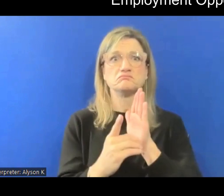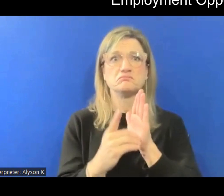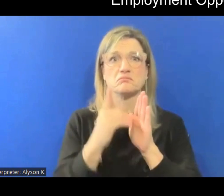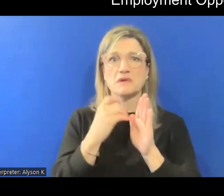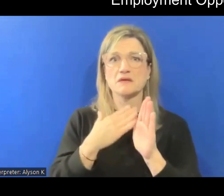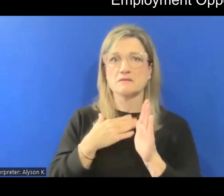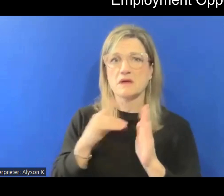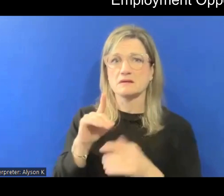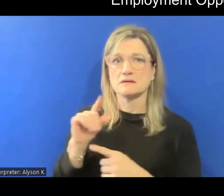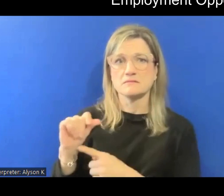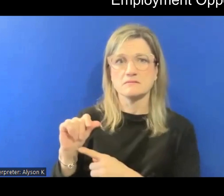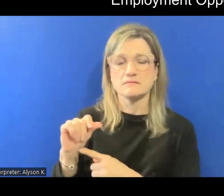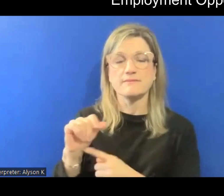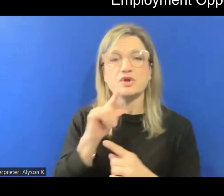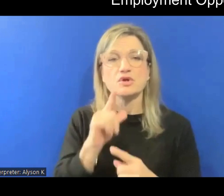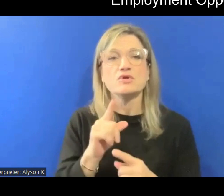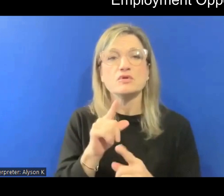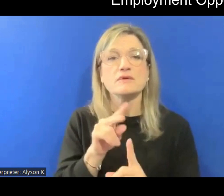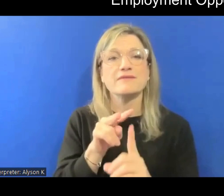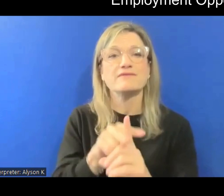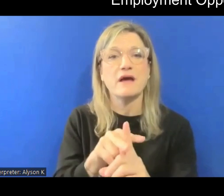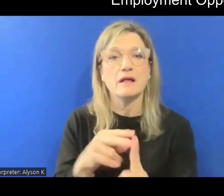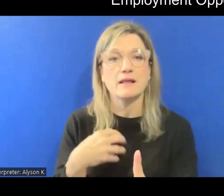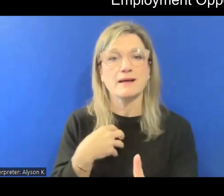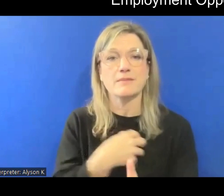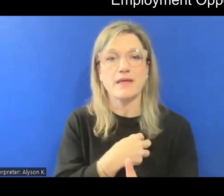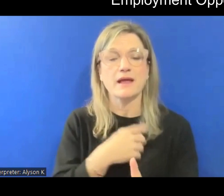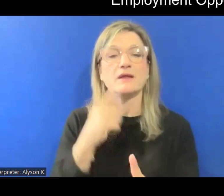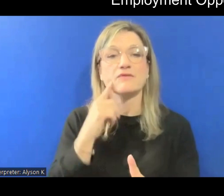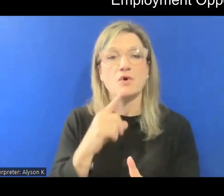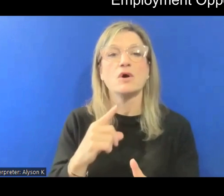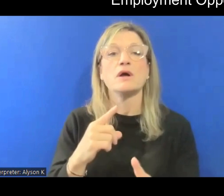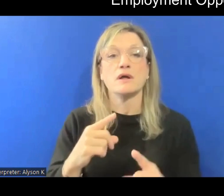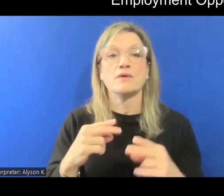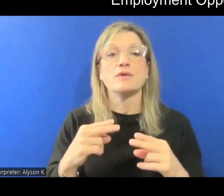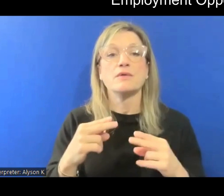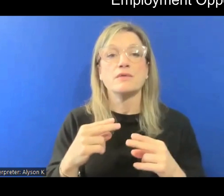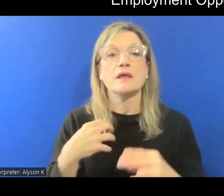you can file a complaint with the Commission on Human Rights and Opportunities. They are a